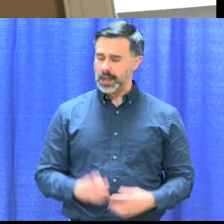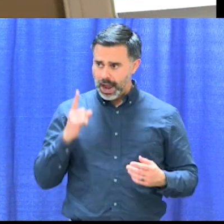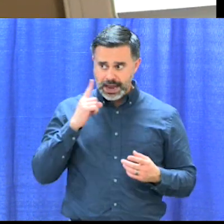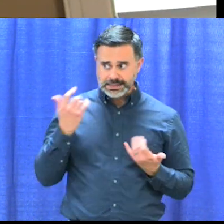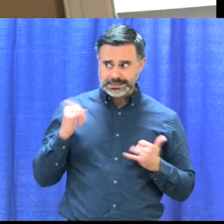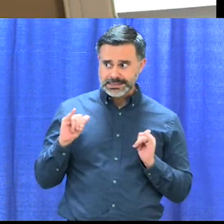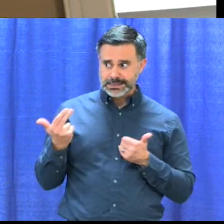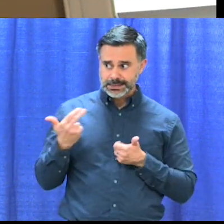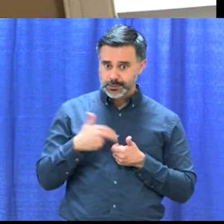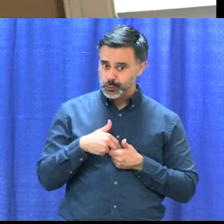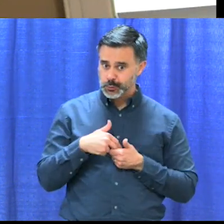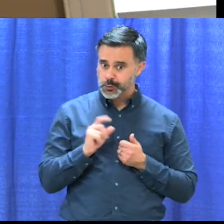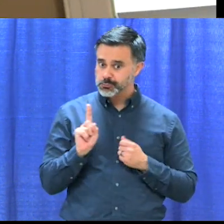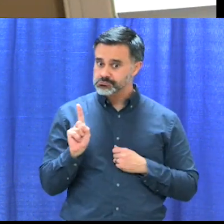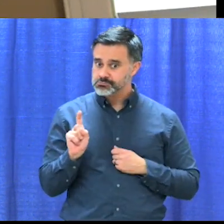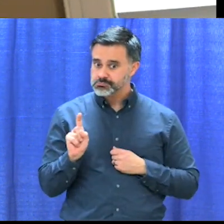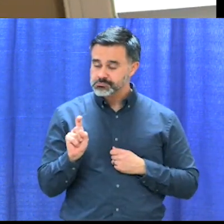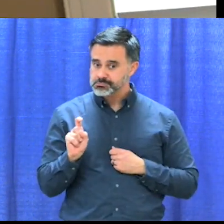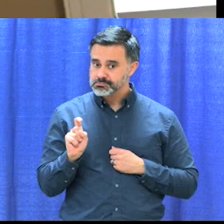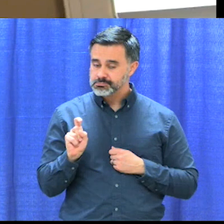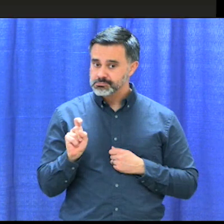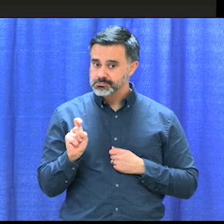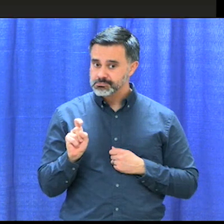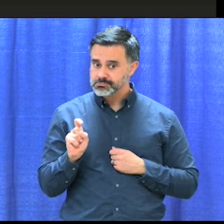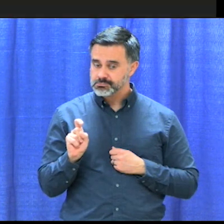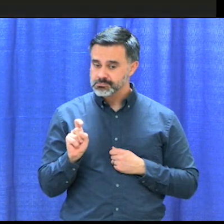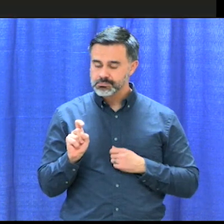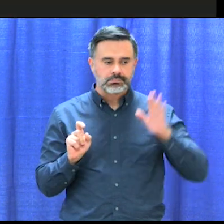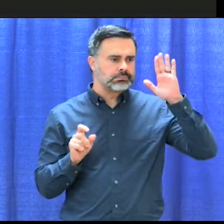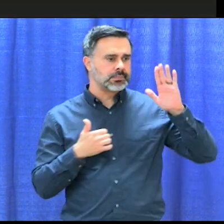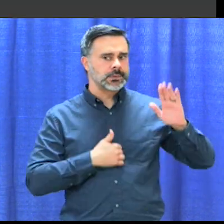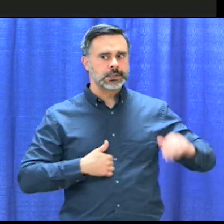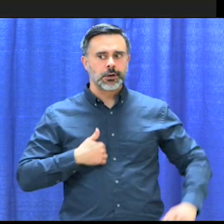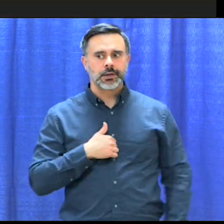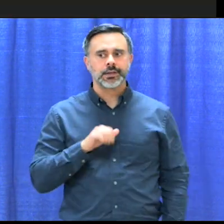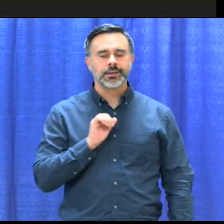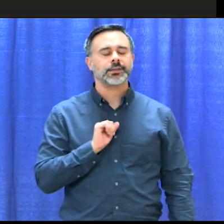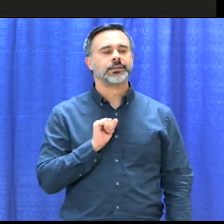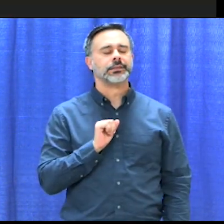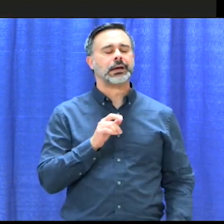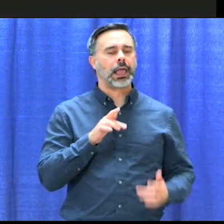[Wood speaking] Oh, now I just got unmuted thank you.